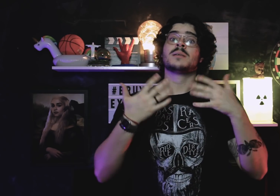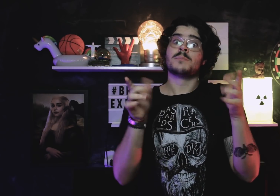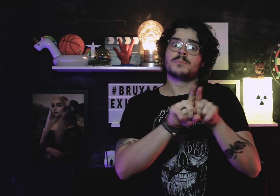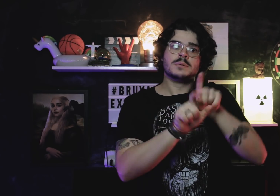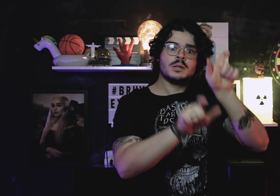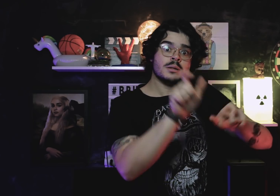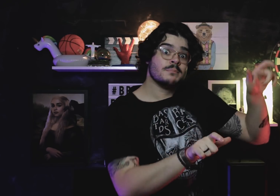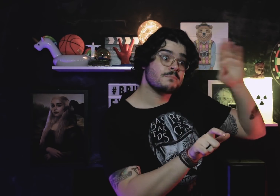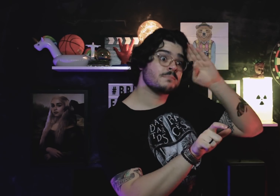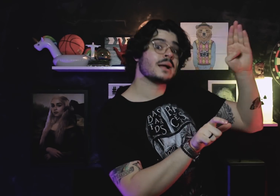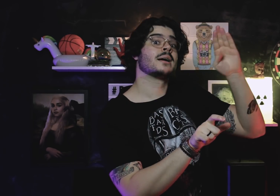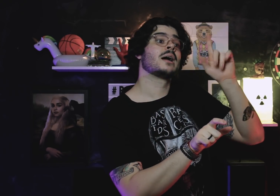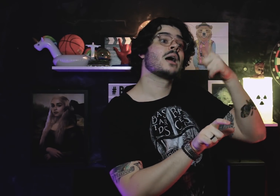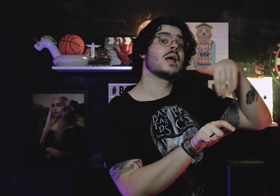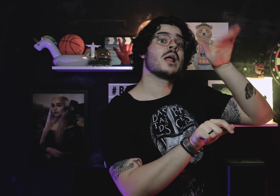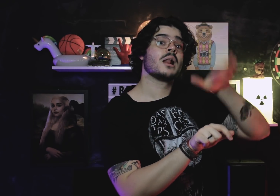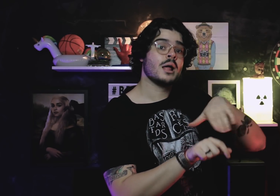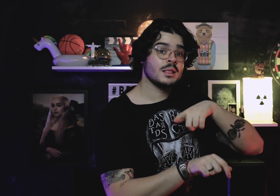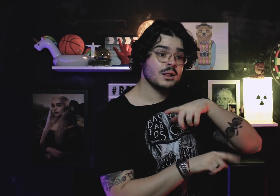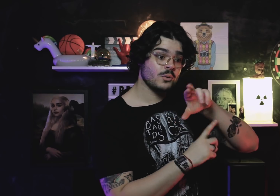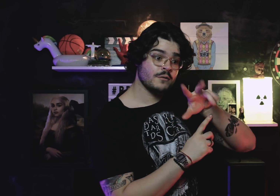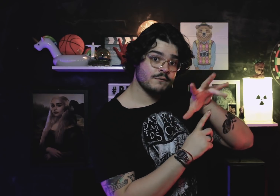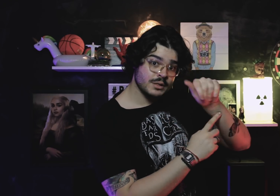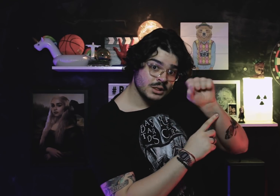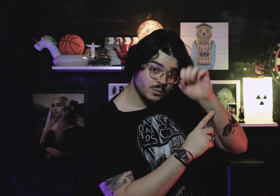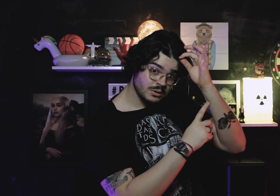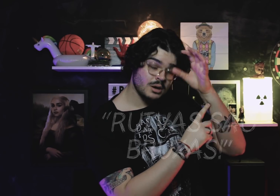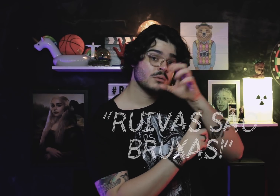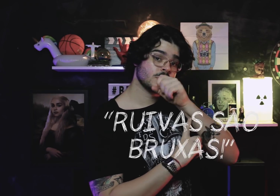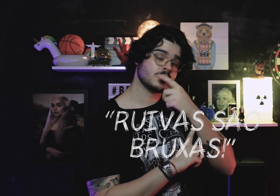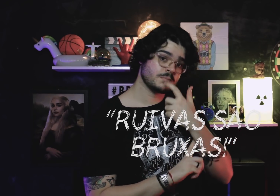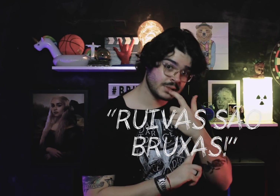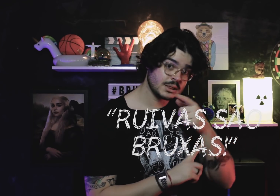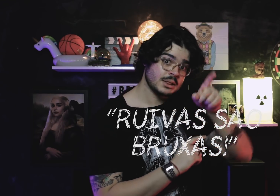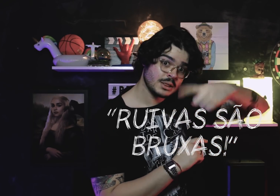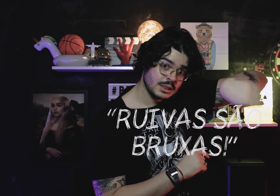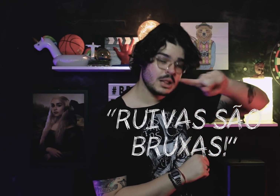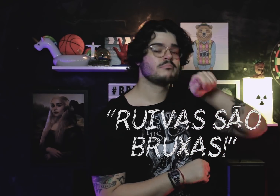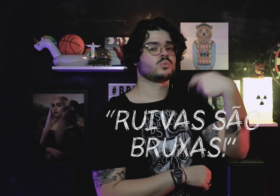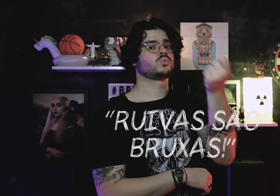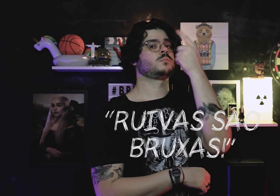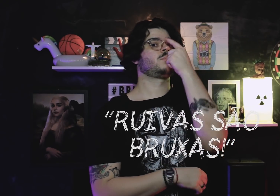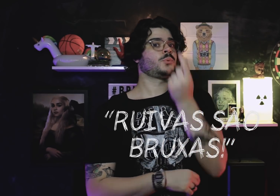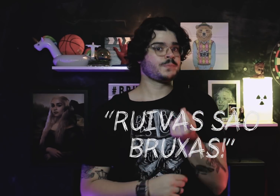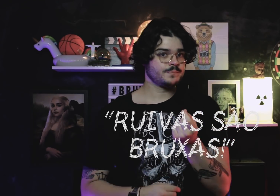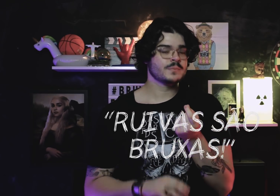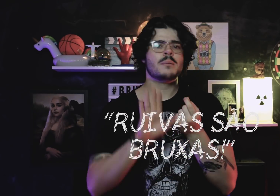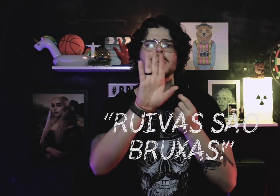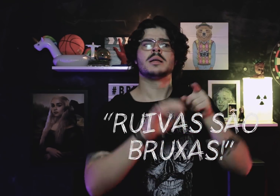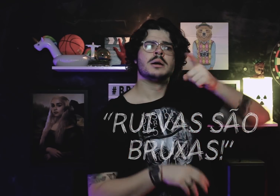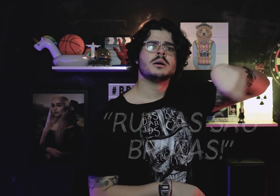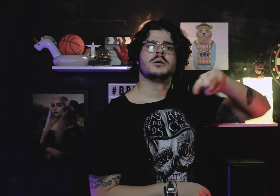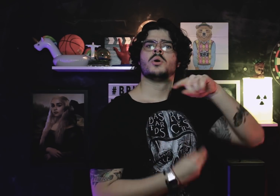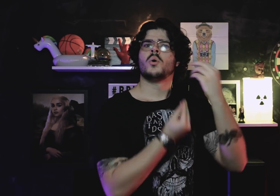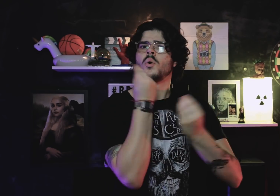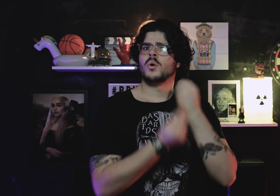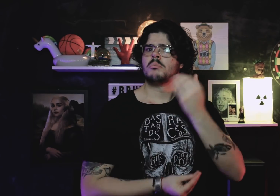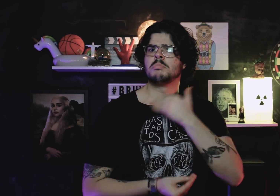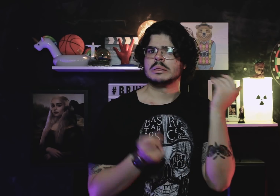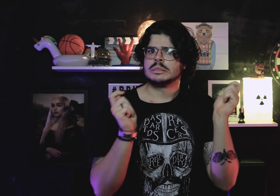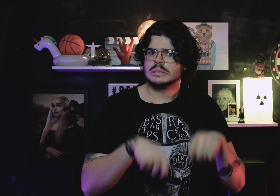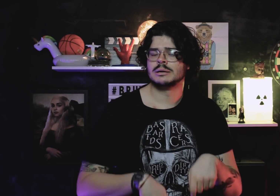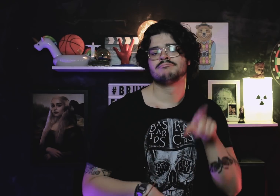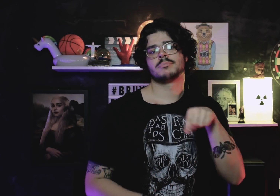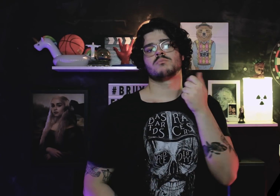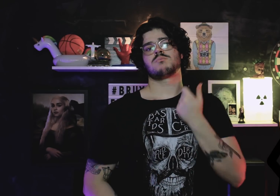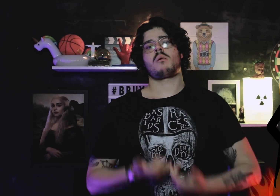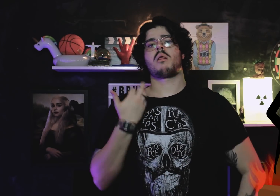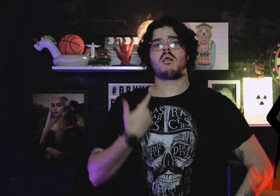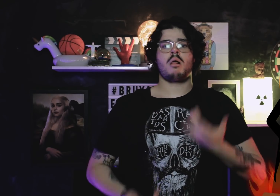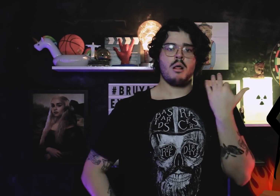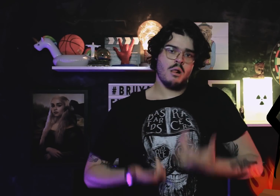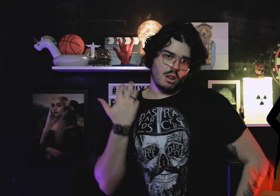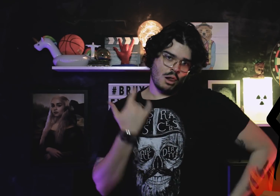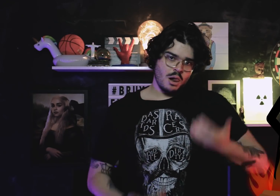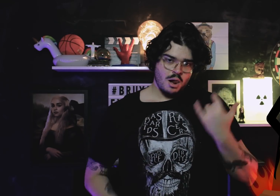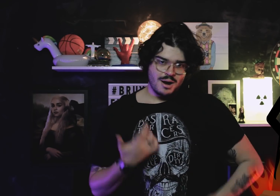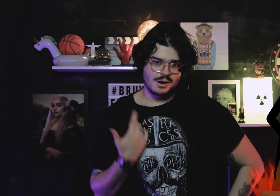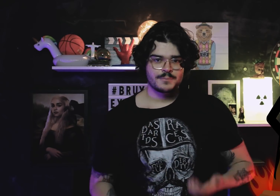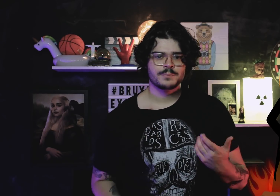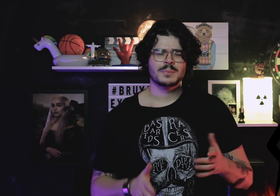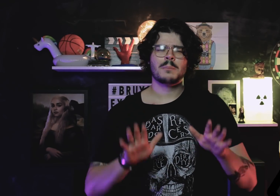Especially redheads, they can only die at the stake!